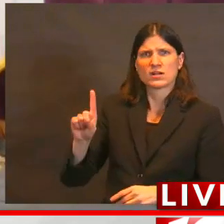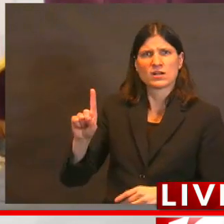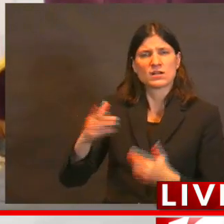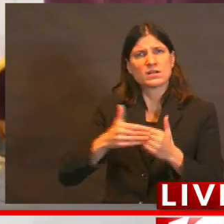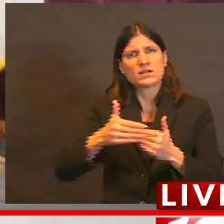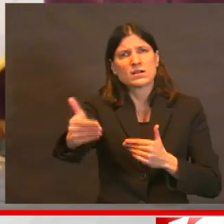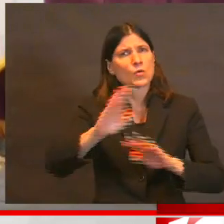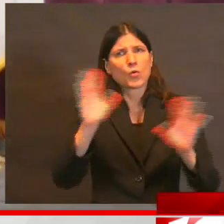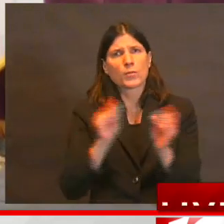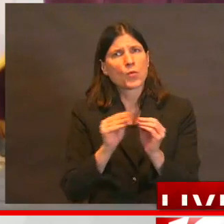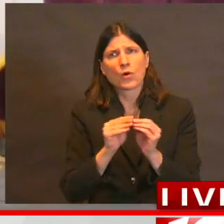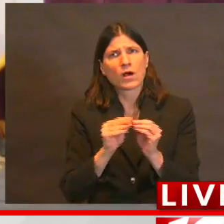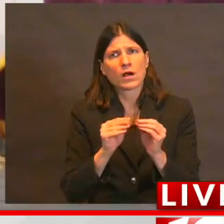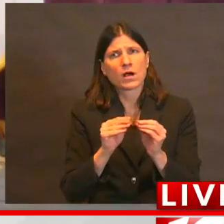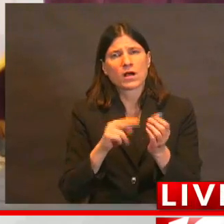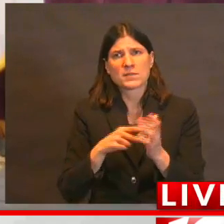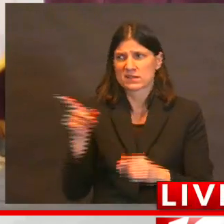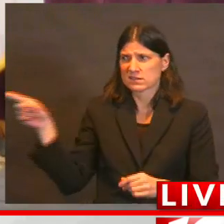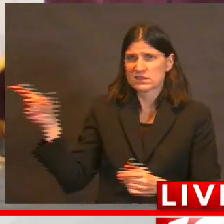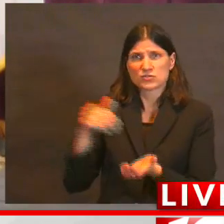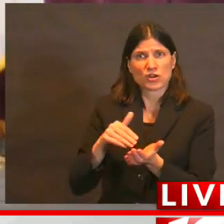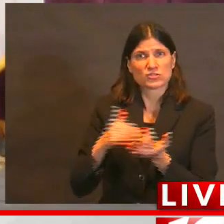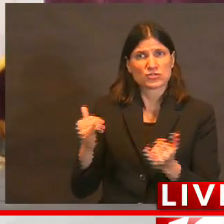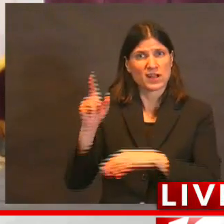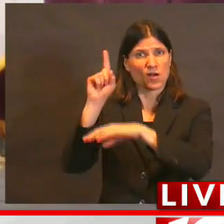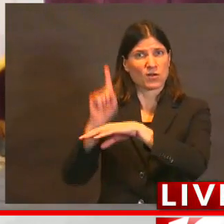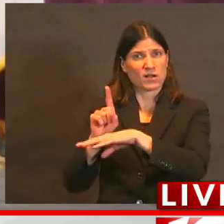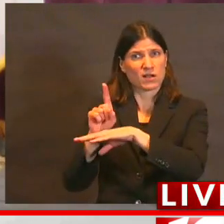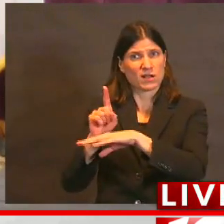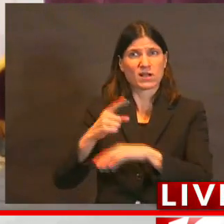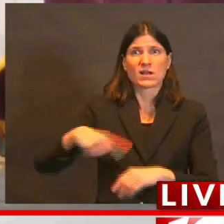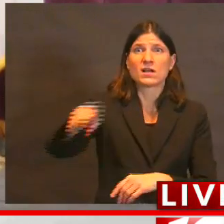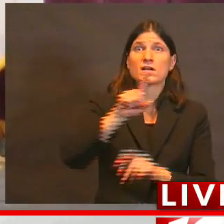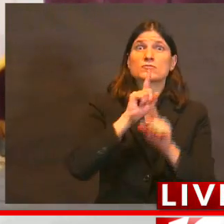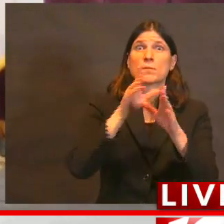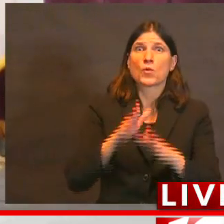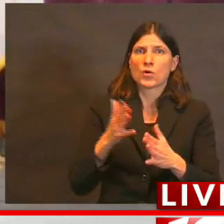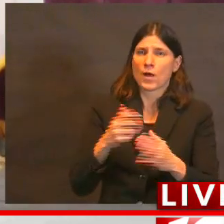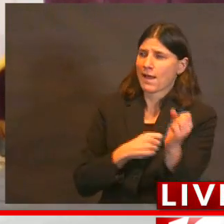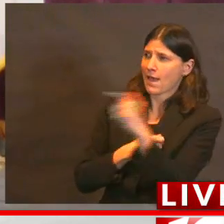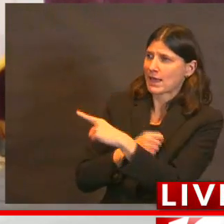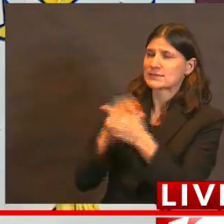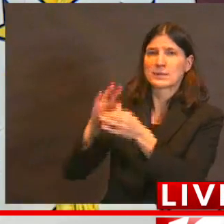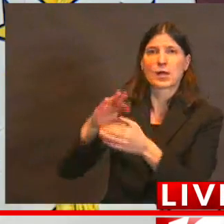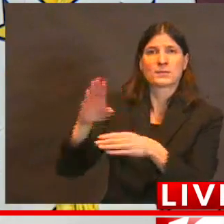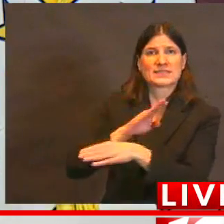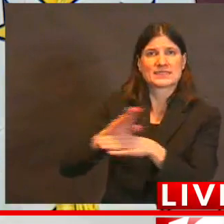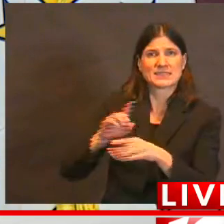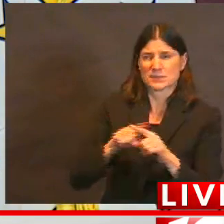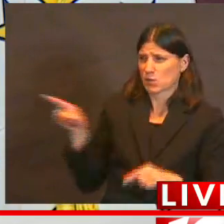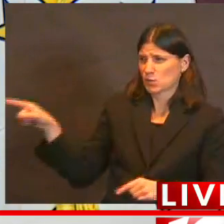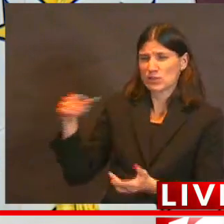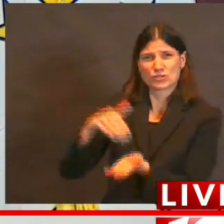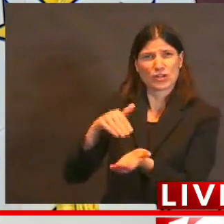CONTINUE SO WHAT POINT IN TIME, WE'LL SOMEONE IN THIS YEAR AS YOU KNOW WHAT WHAT YOURSELF ADDRESS THE FACT THAT WE SPEAK RIGHT NOW THIS